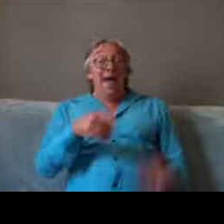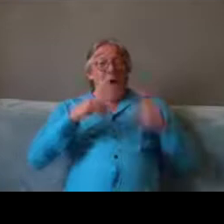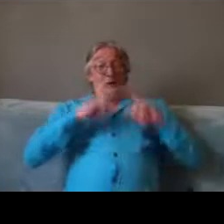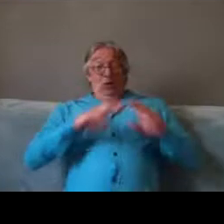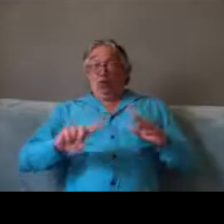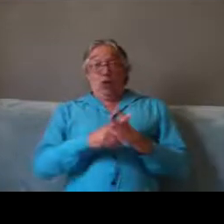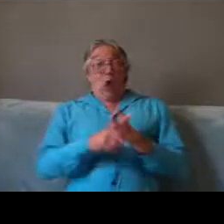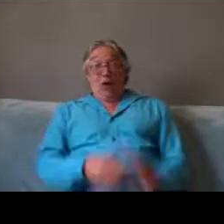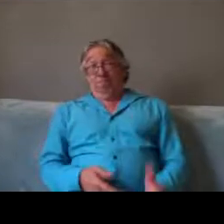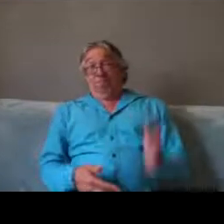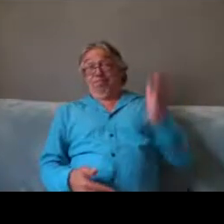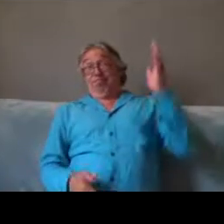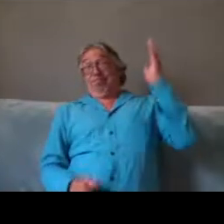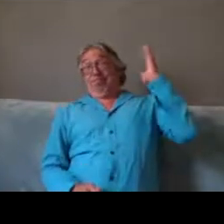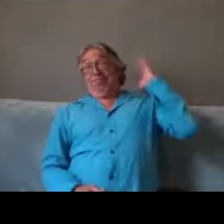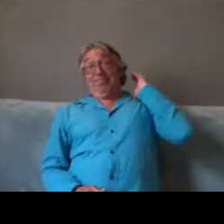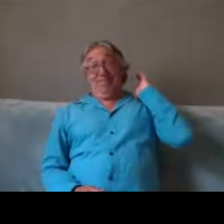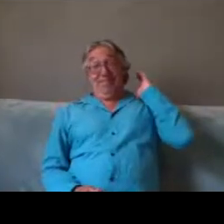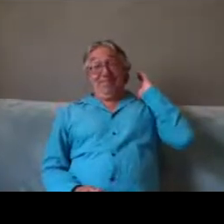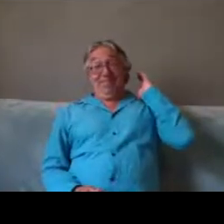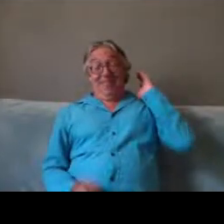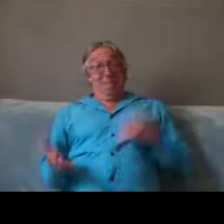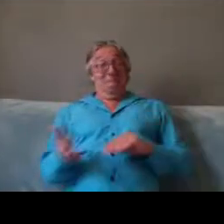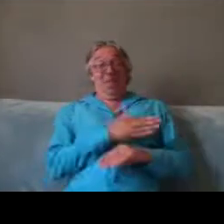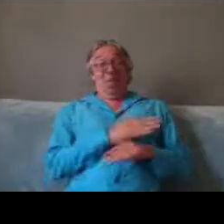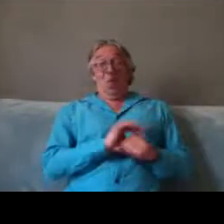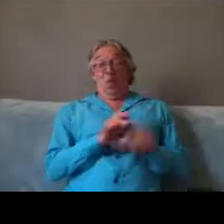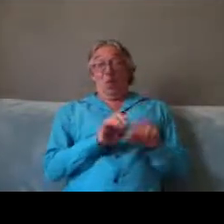That's one of the main focuses but we tackle inclusion at large.